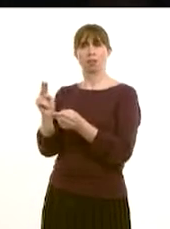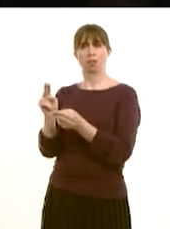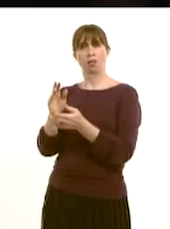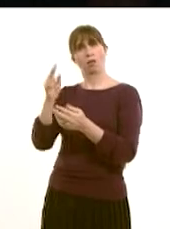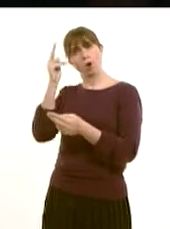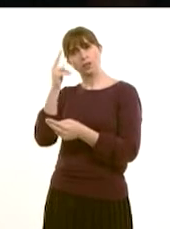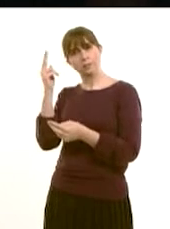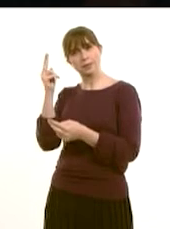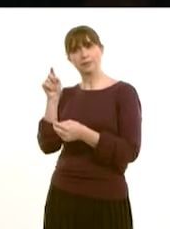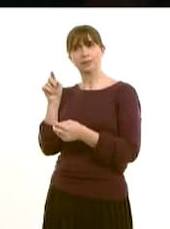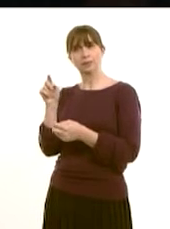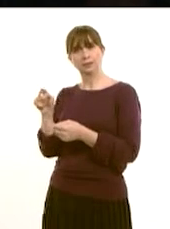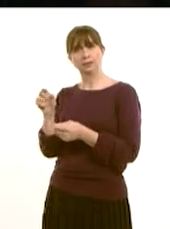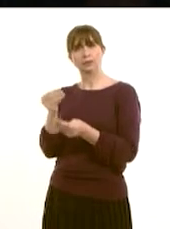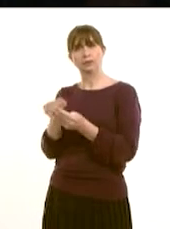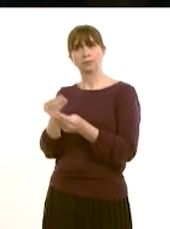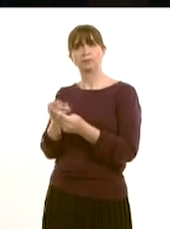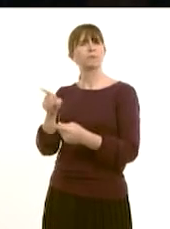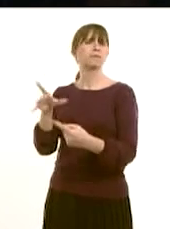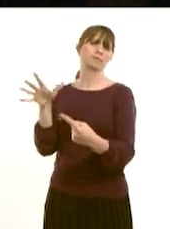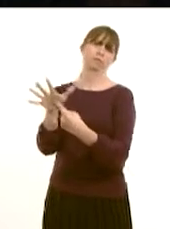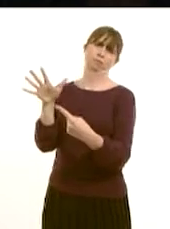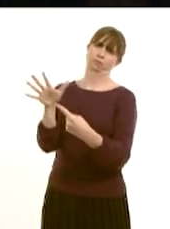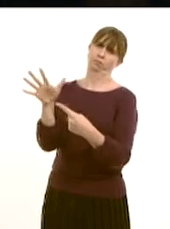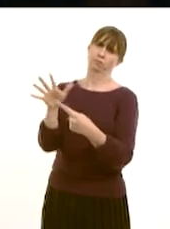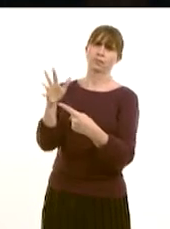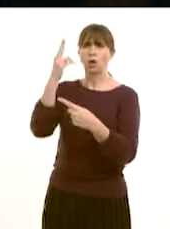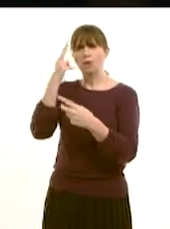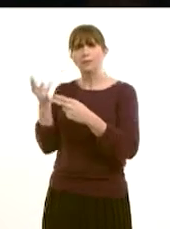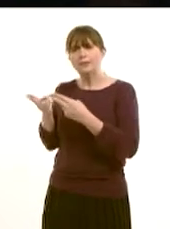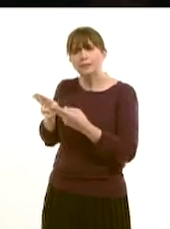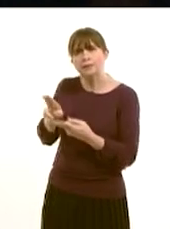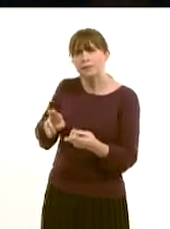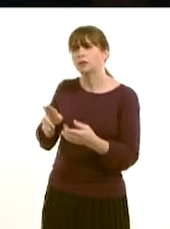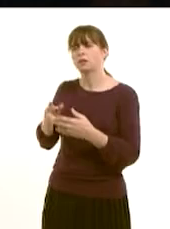Hospices are essential, as you saidópart of Walesís end-of-life-care.